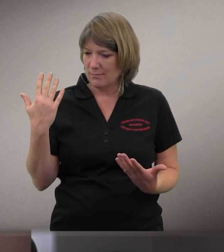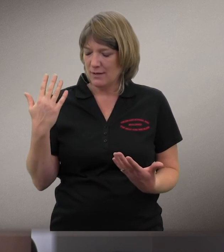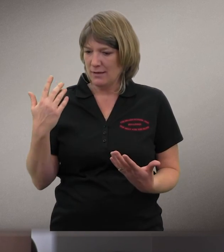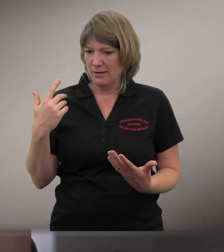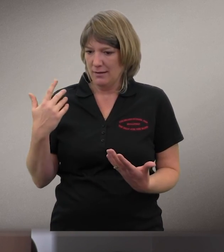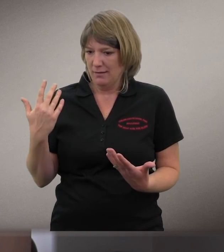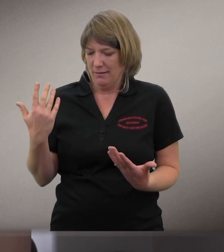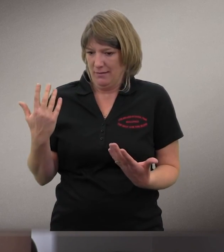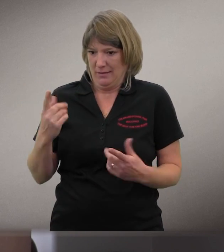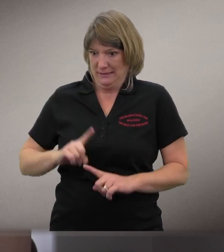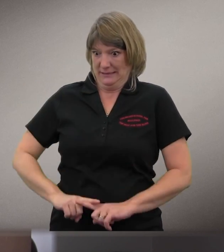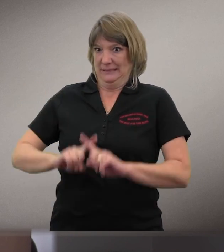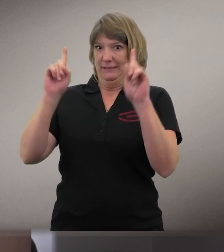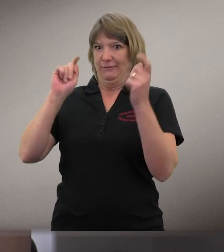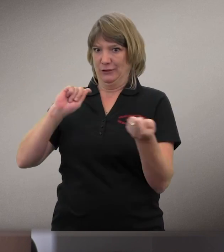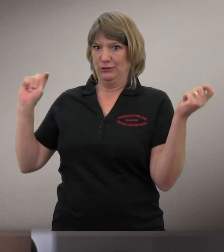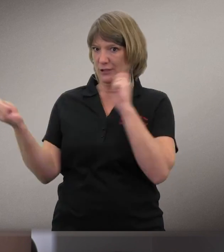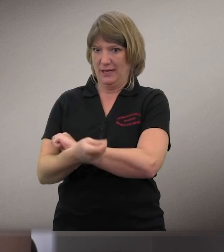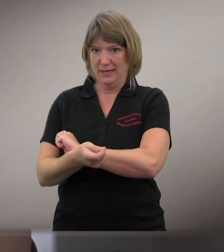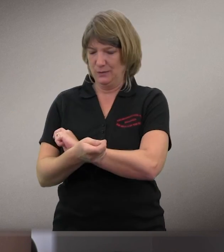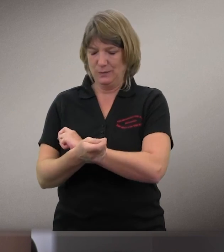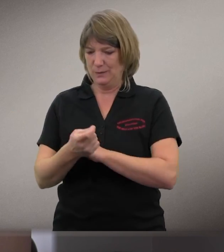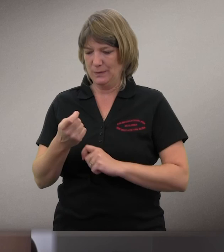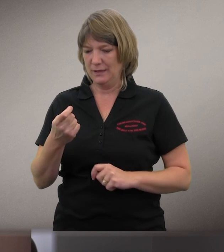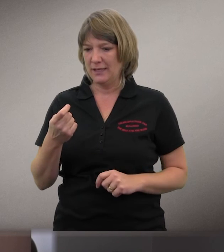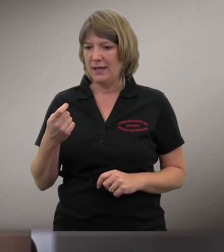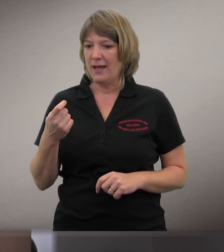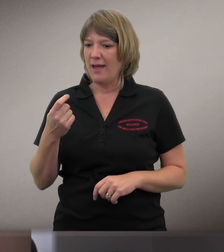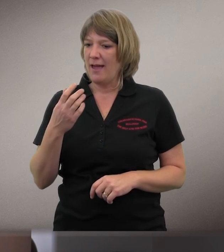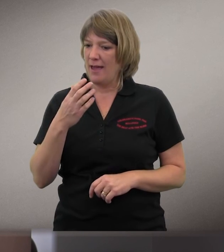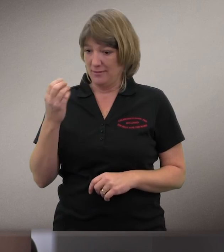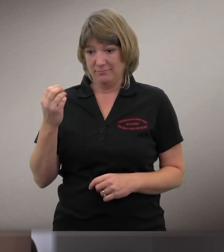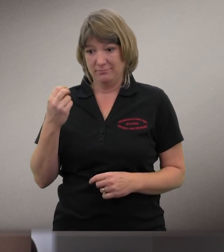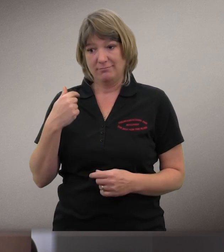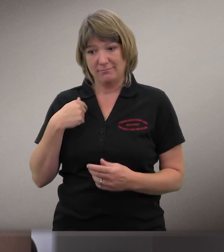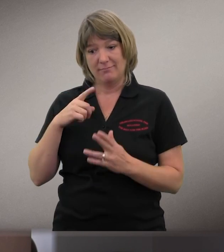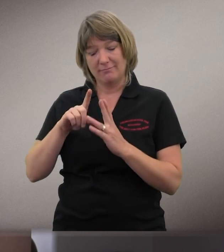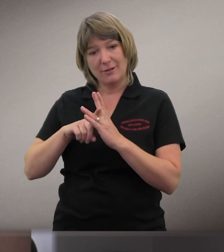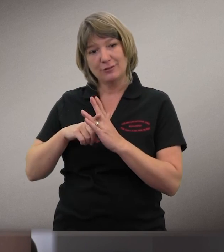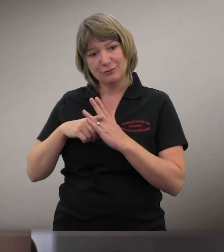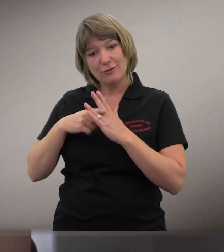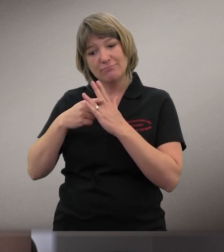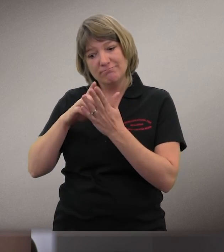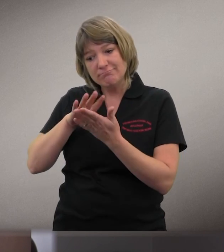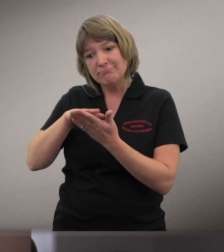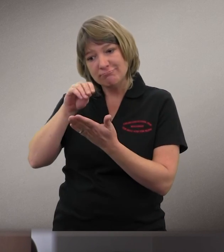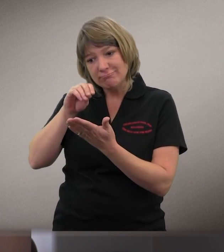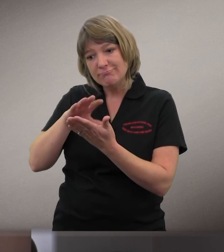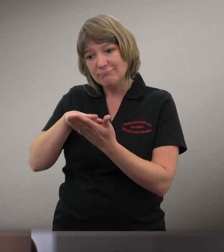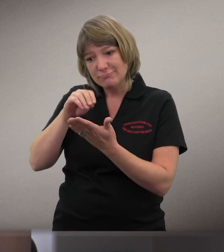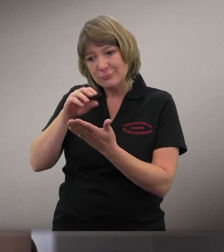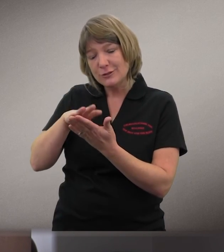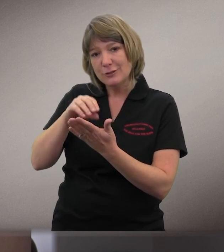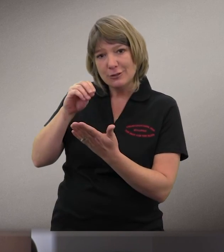and it was just a whole big different change, but that's how I started to learn how to hang out